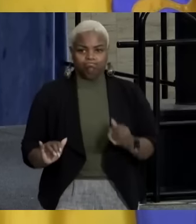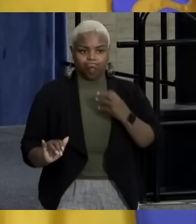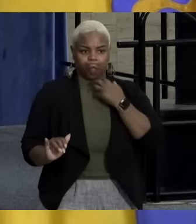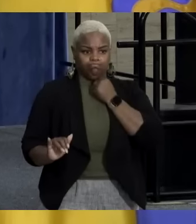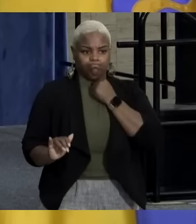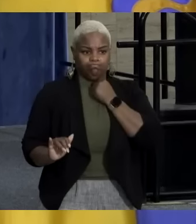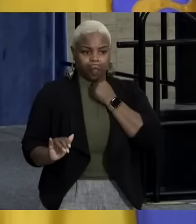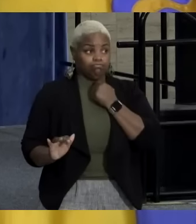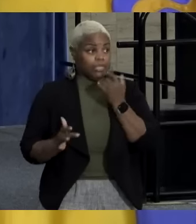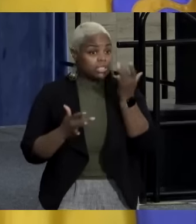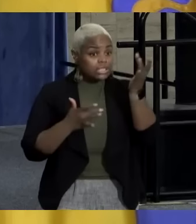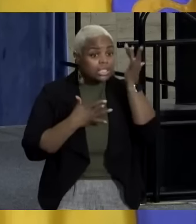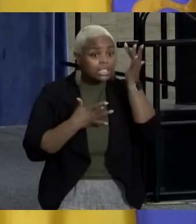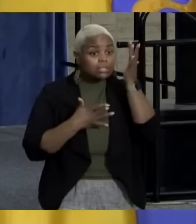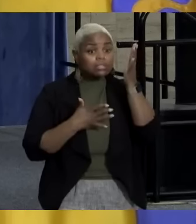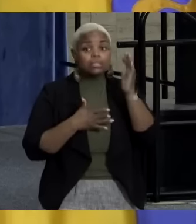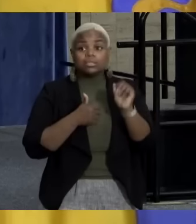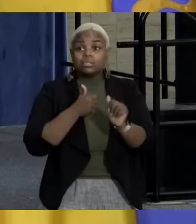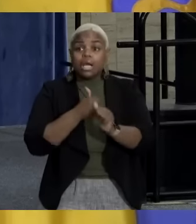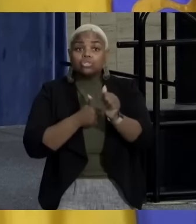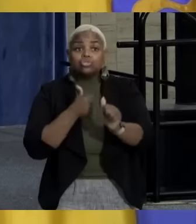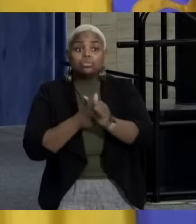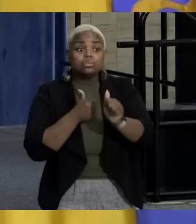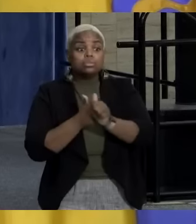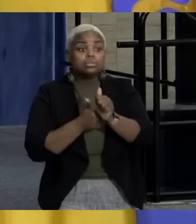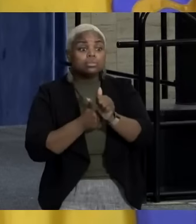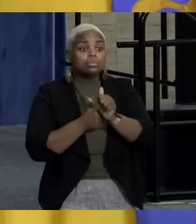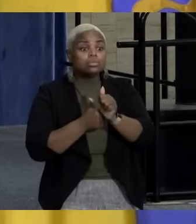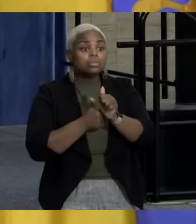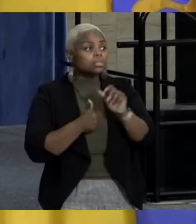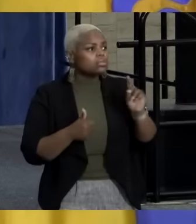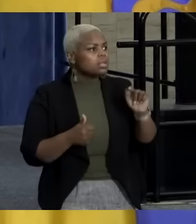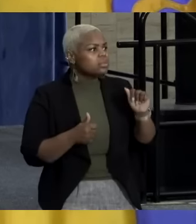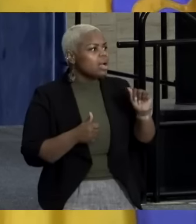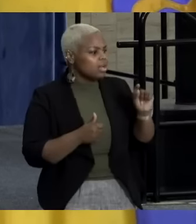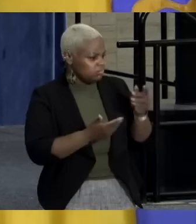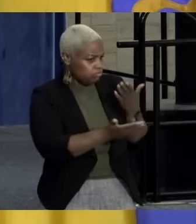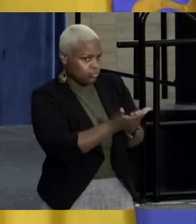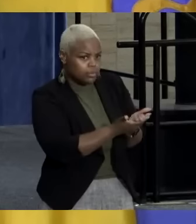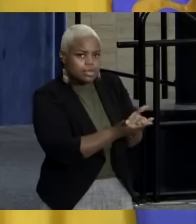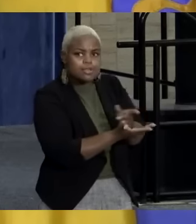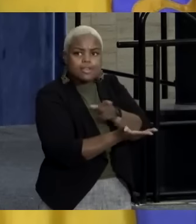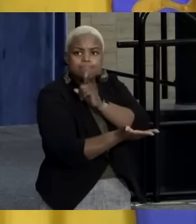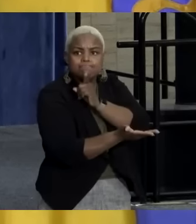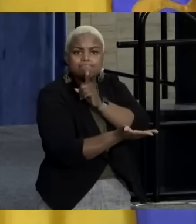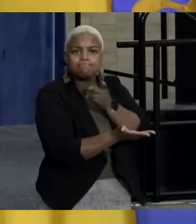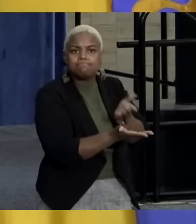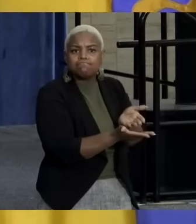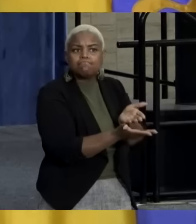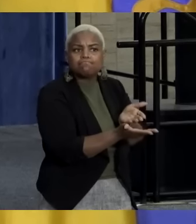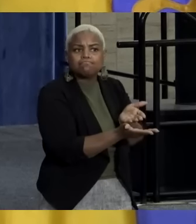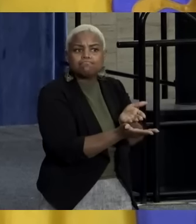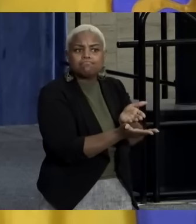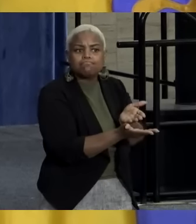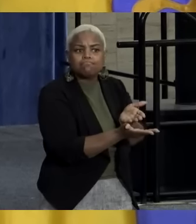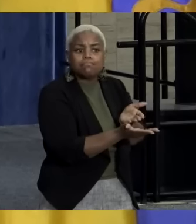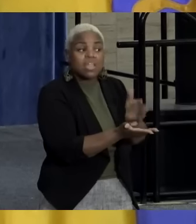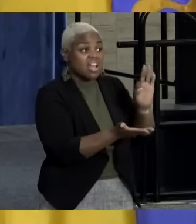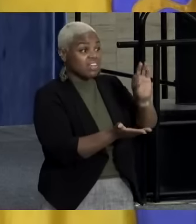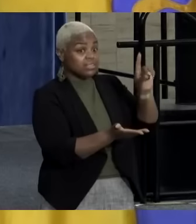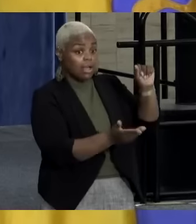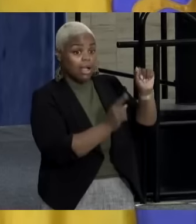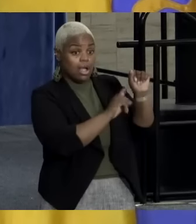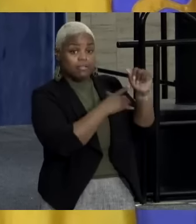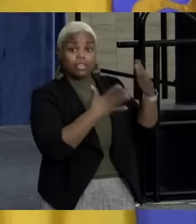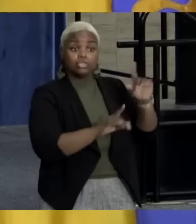that the data simply did not support. Bureaucrats at the FDA reacted out of fear, not gold standard